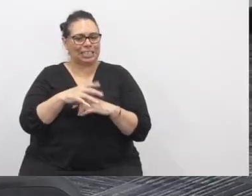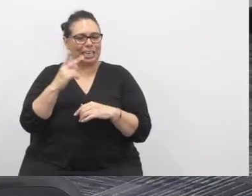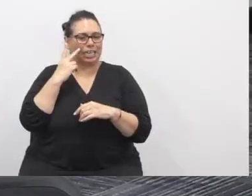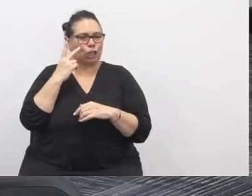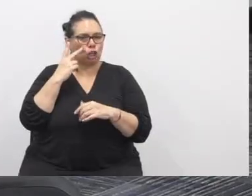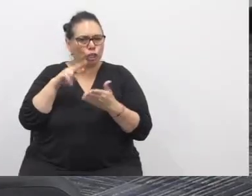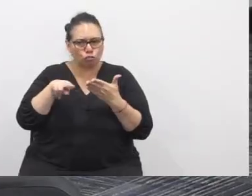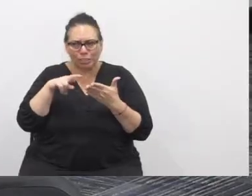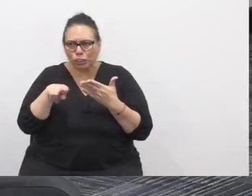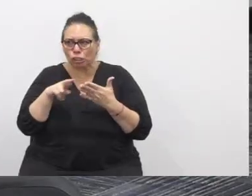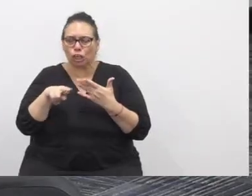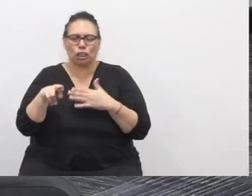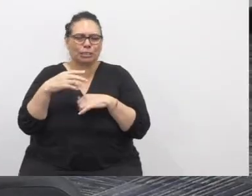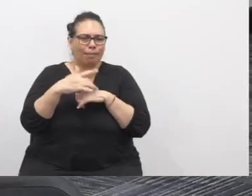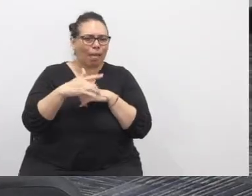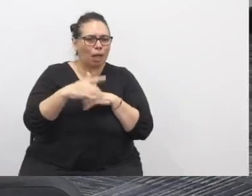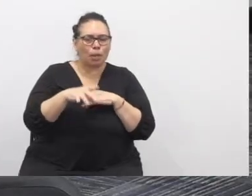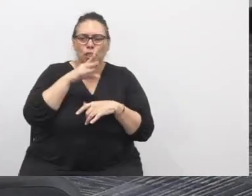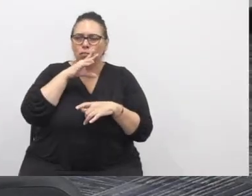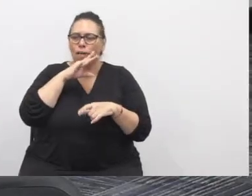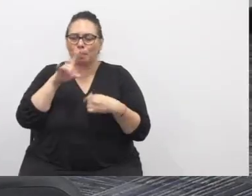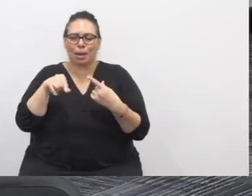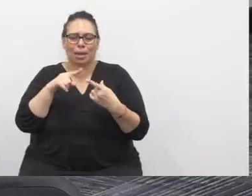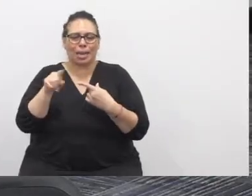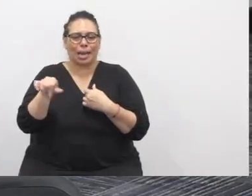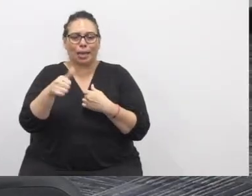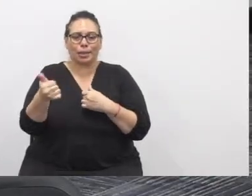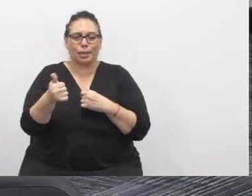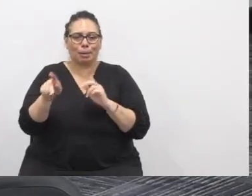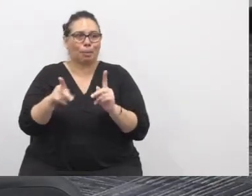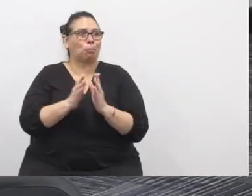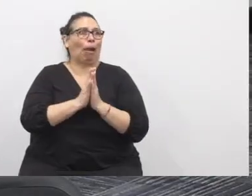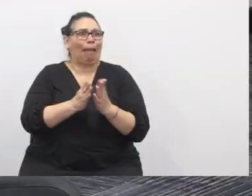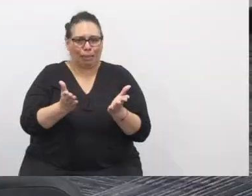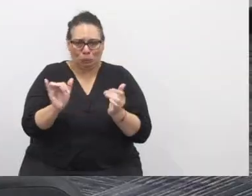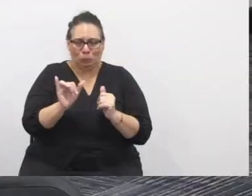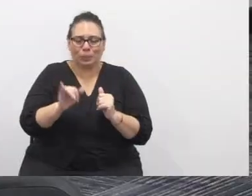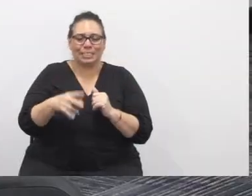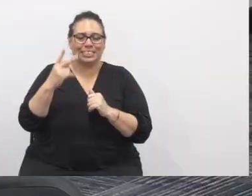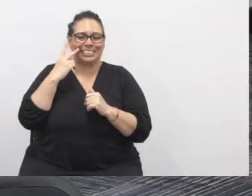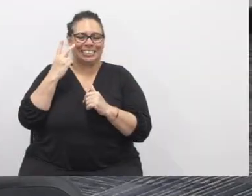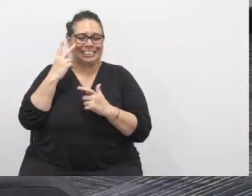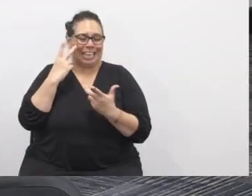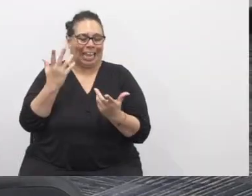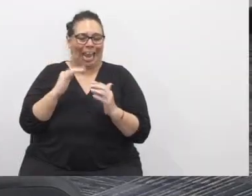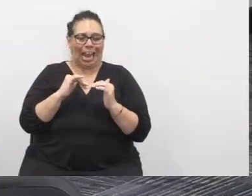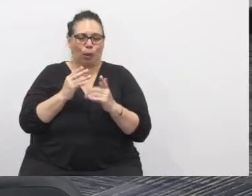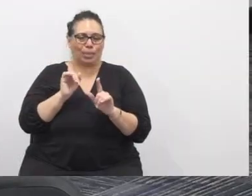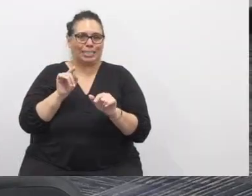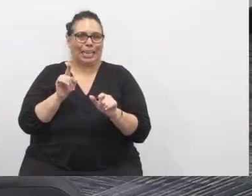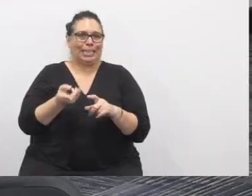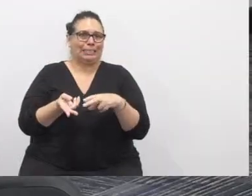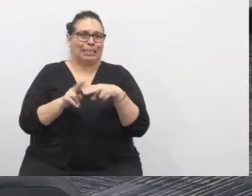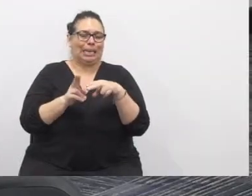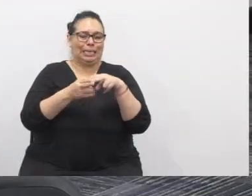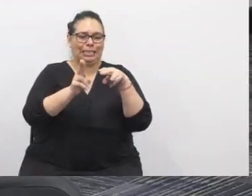what's out there, talking to other people, praying, just to see how we can get the attendance up. And it just so happened that I was